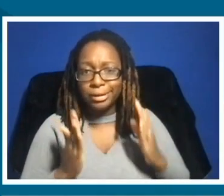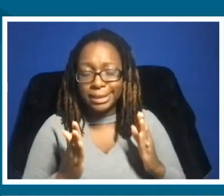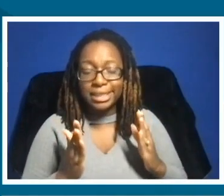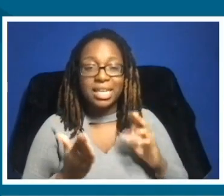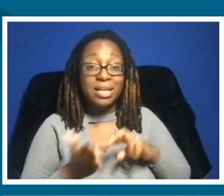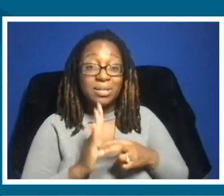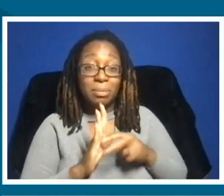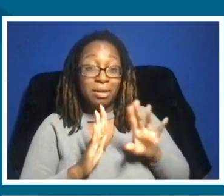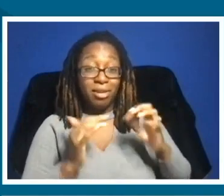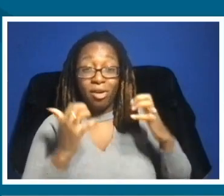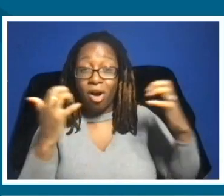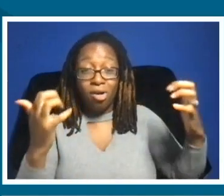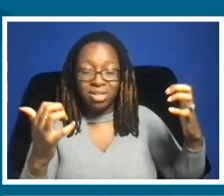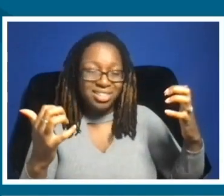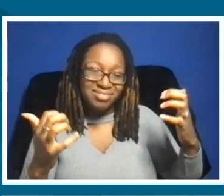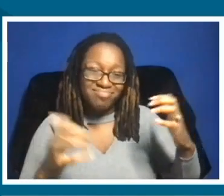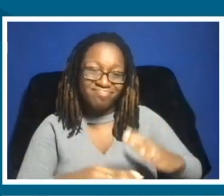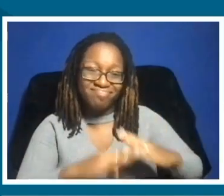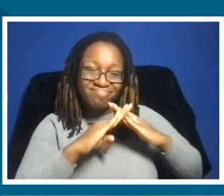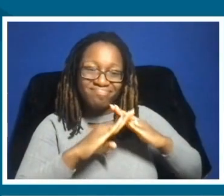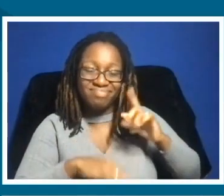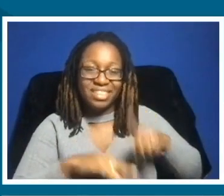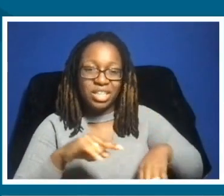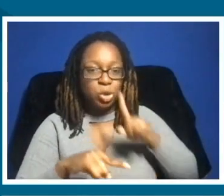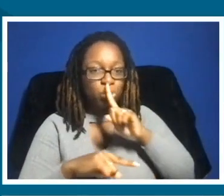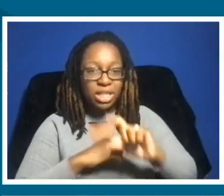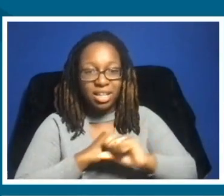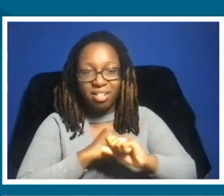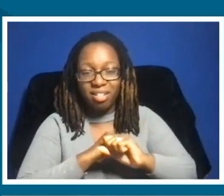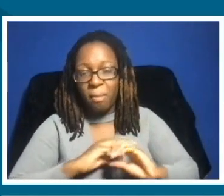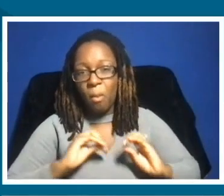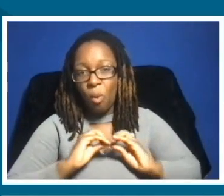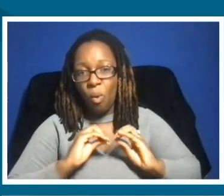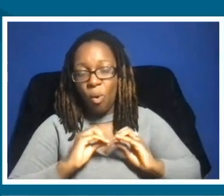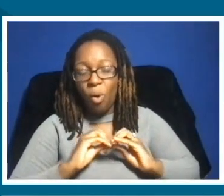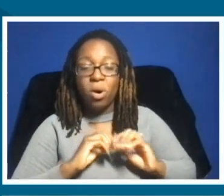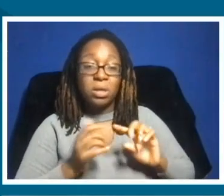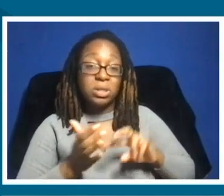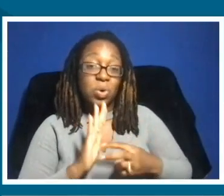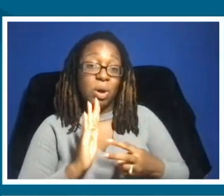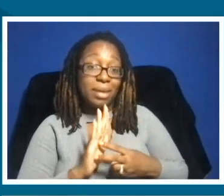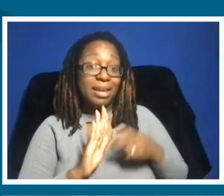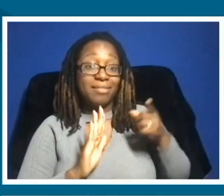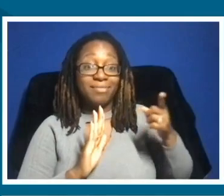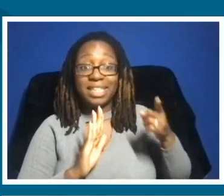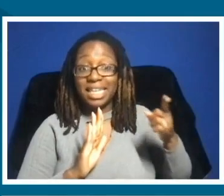reachable through typical marketing tactics and so these labels found it